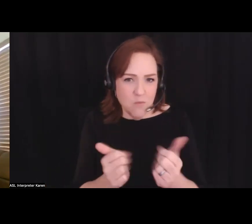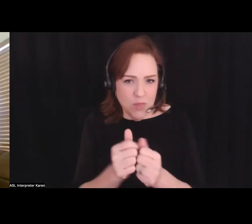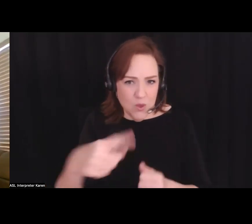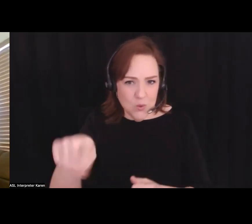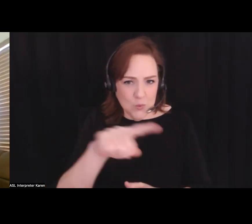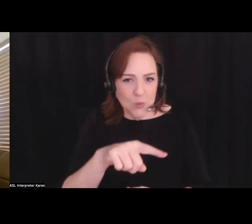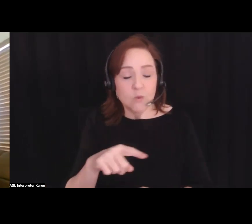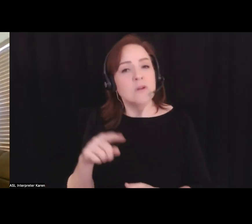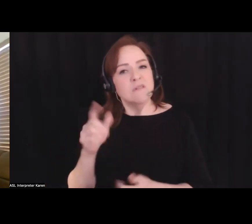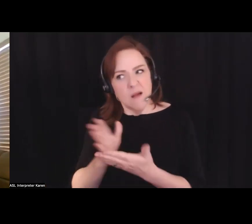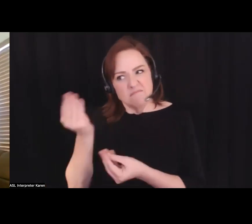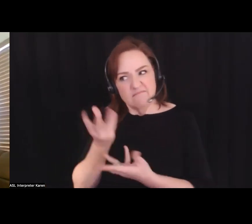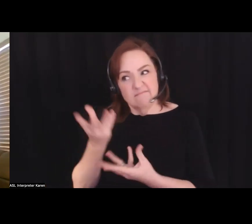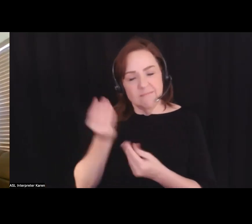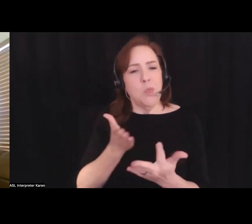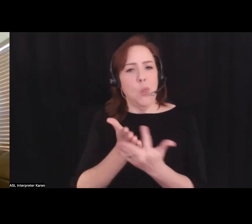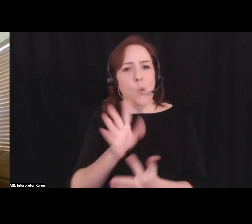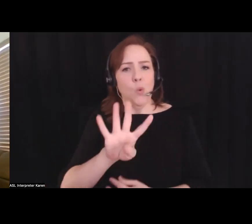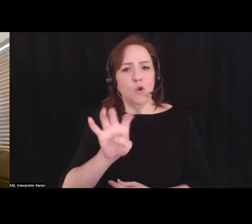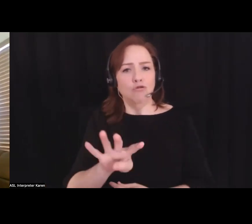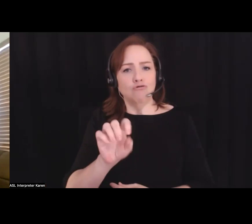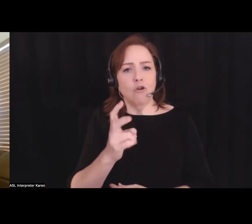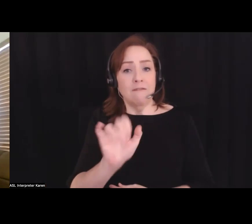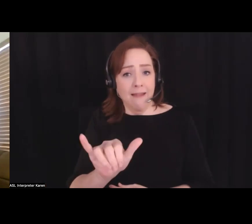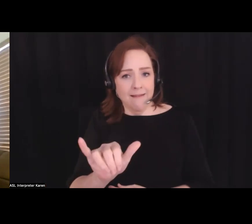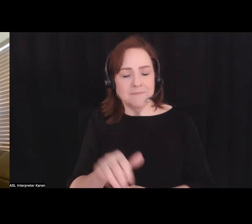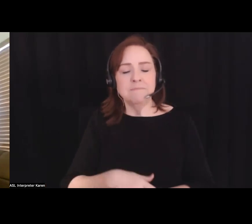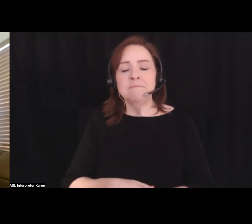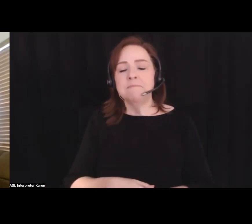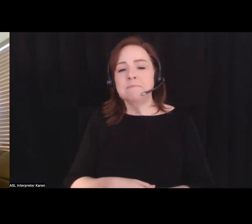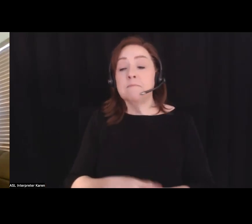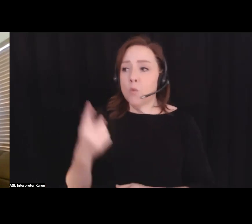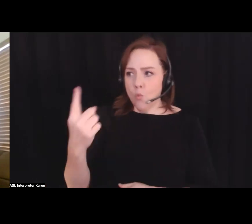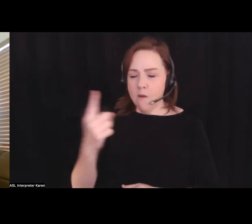us through a survey. a deaf patient called a provider's office and ask for instruction on